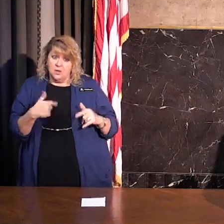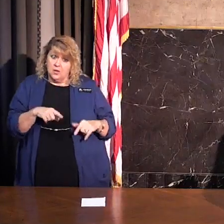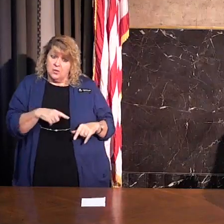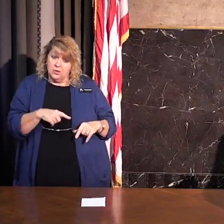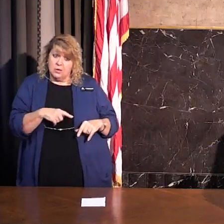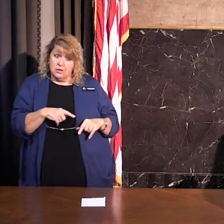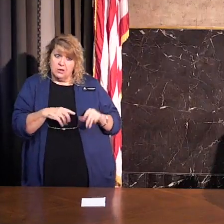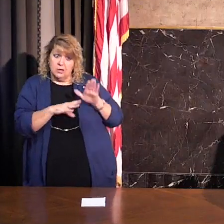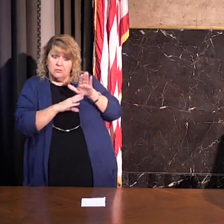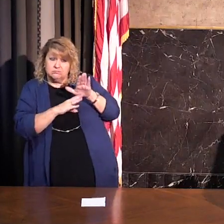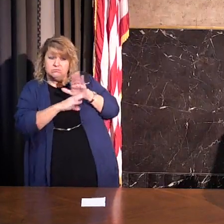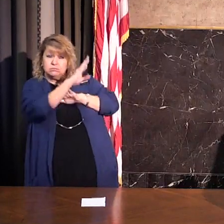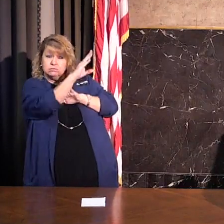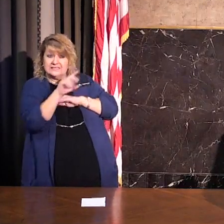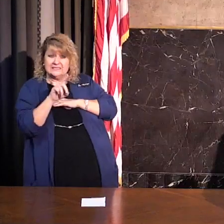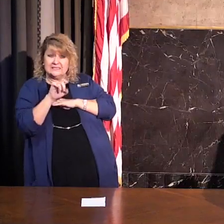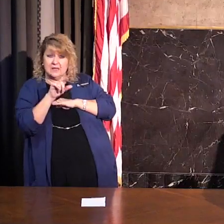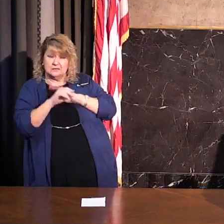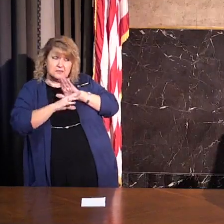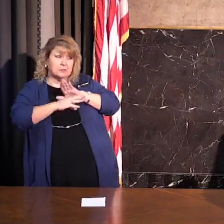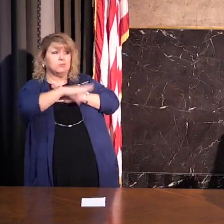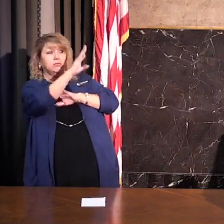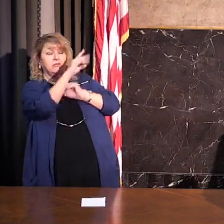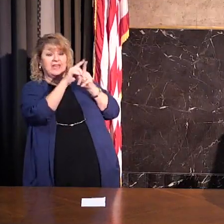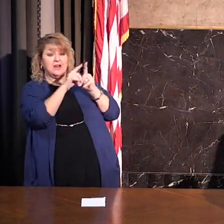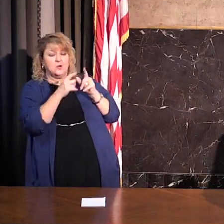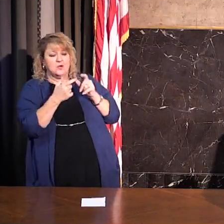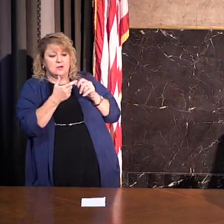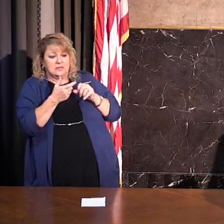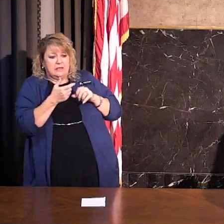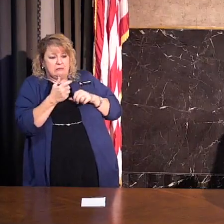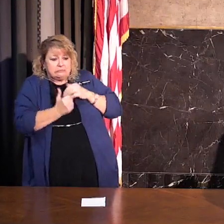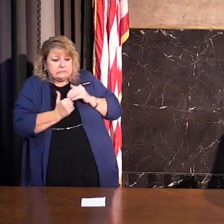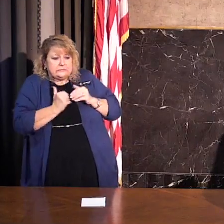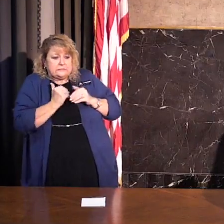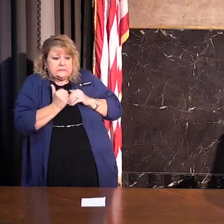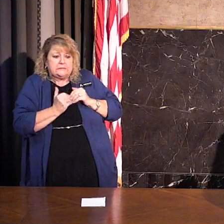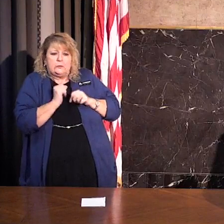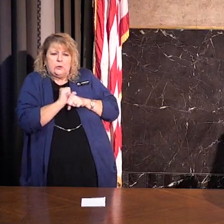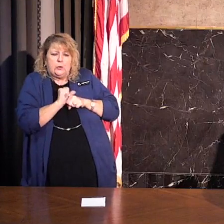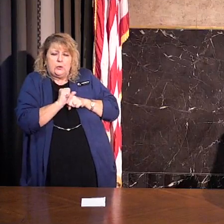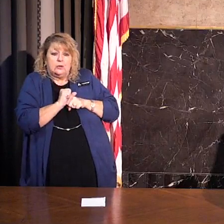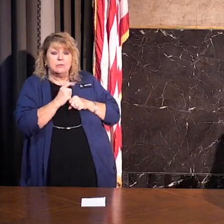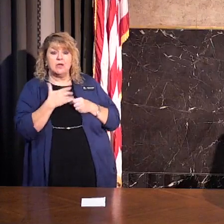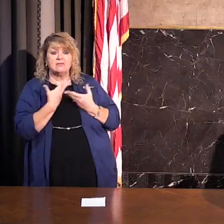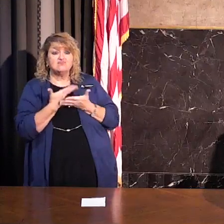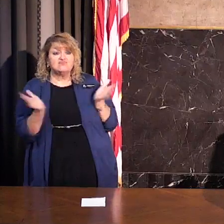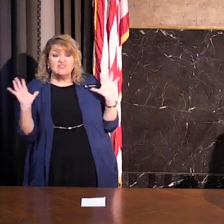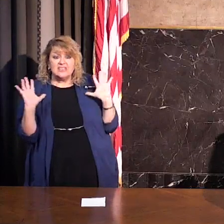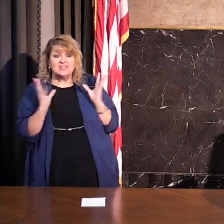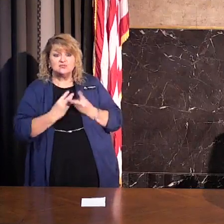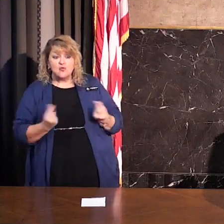coming out of this Delta surge. Um but we're not out of the